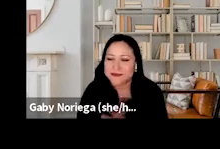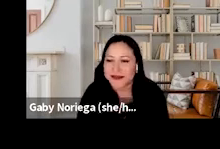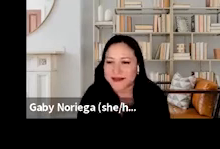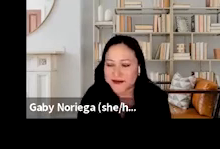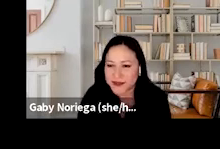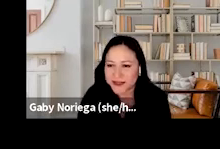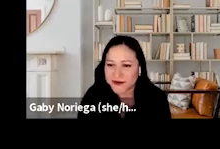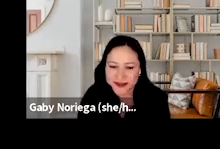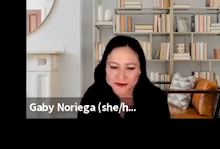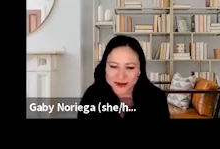Gaby Noriega (she/hers), SCEC: I think we lost audio right at the end.